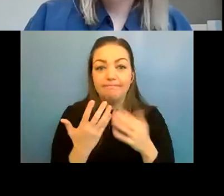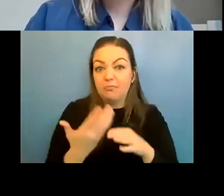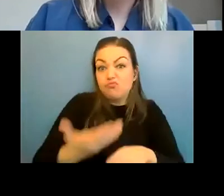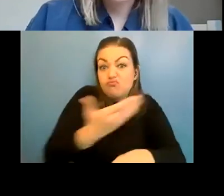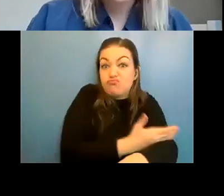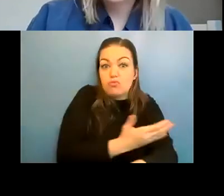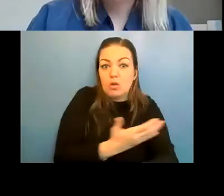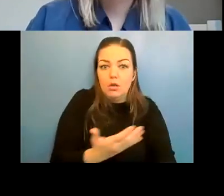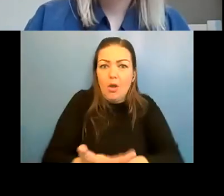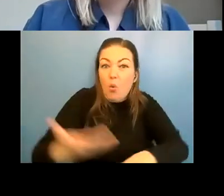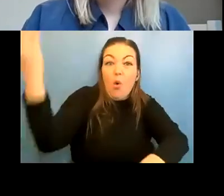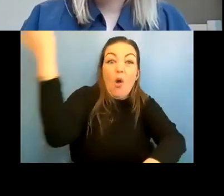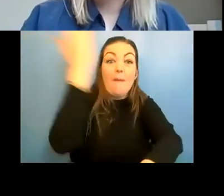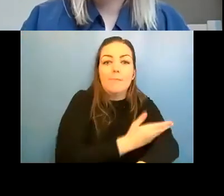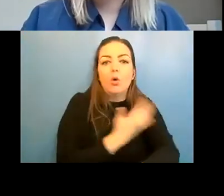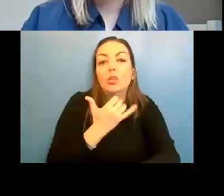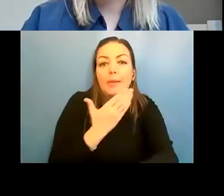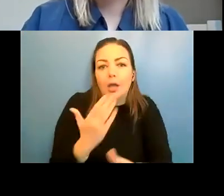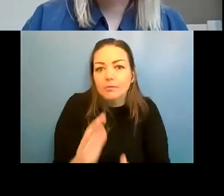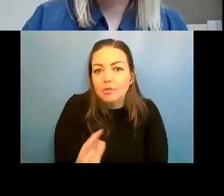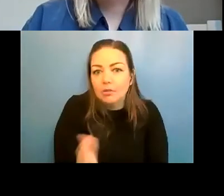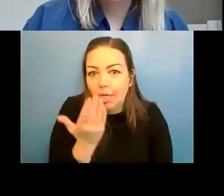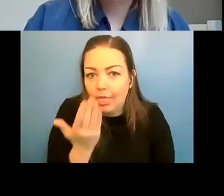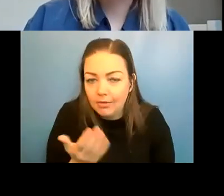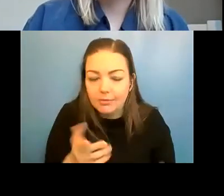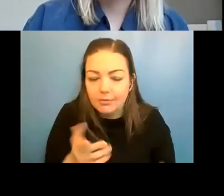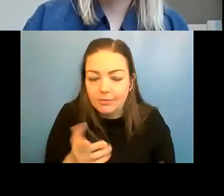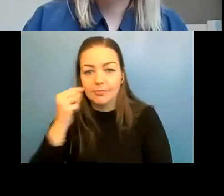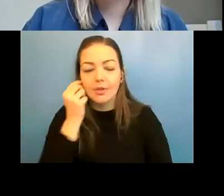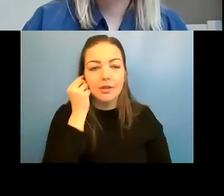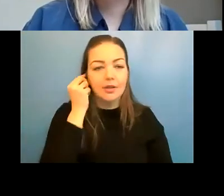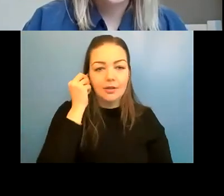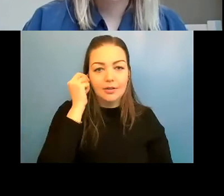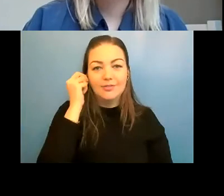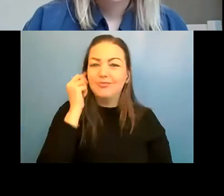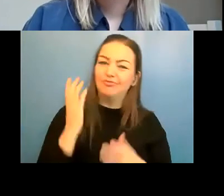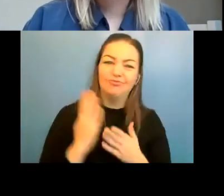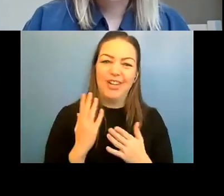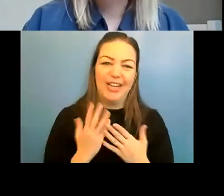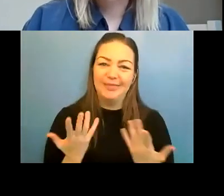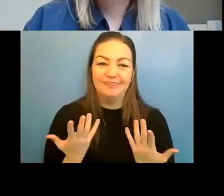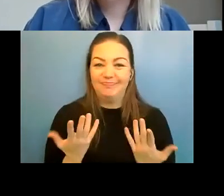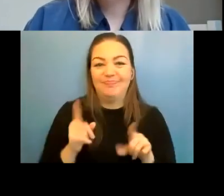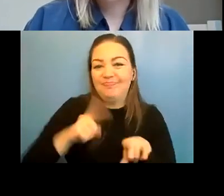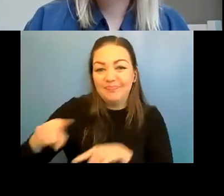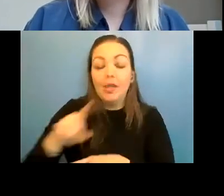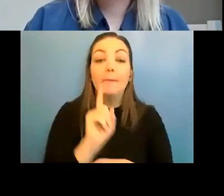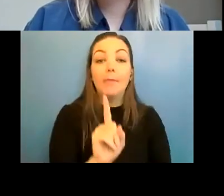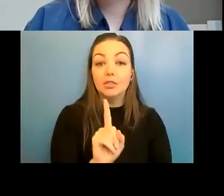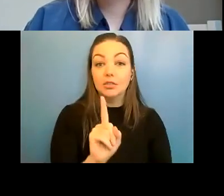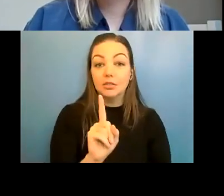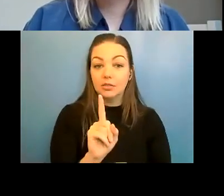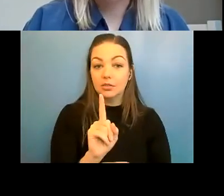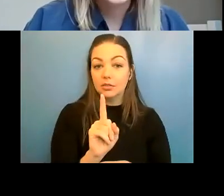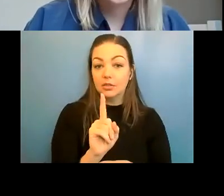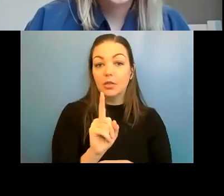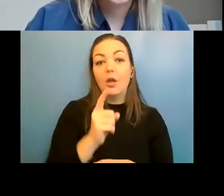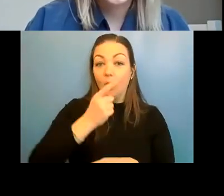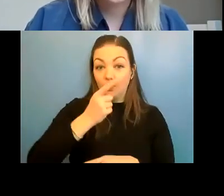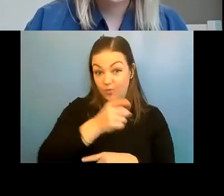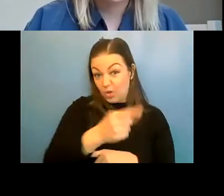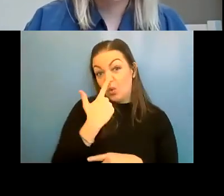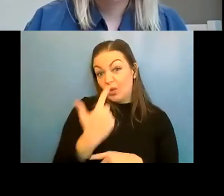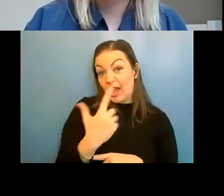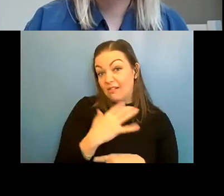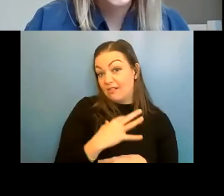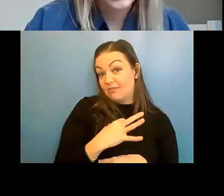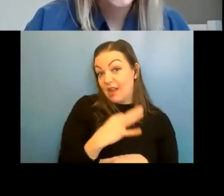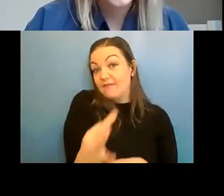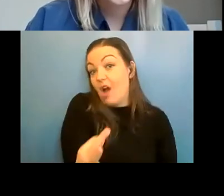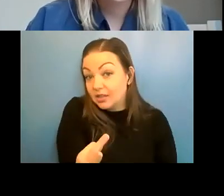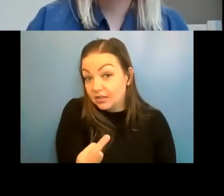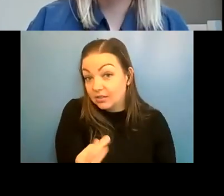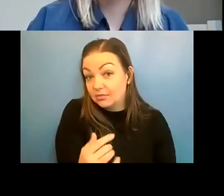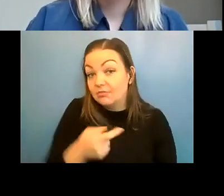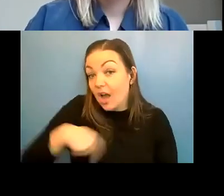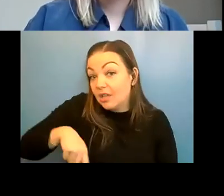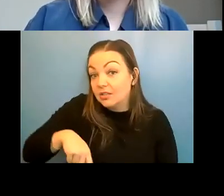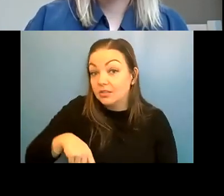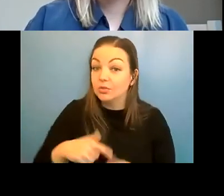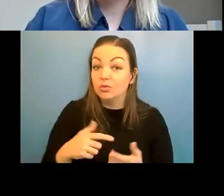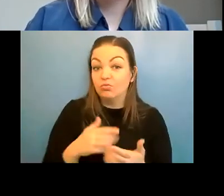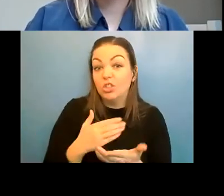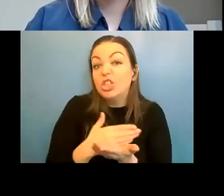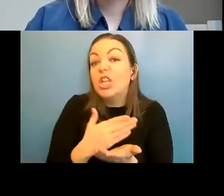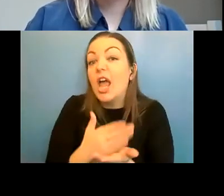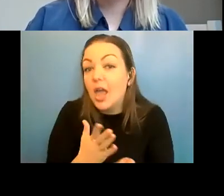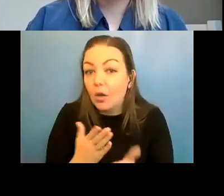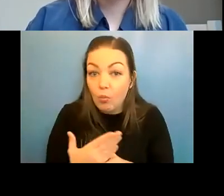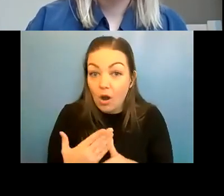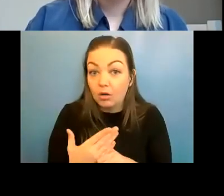we programme - we start programming roughly about six months before any of our festivals happen, sometimes more in advance than that, sometimes much, much shorter. There's no real